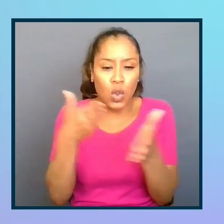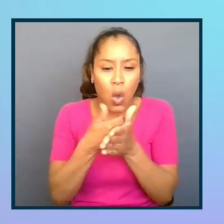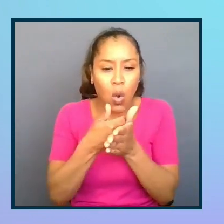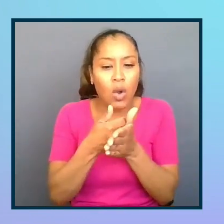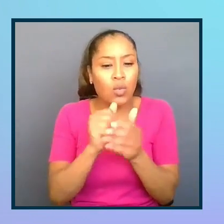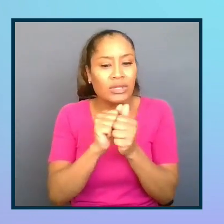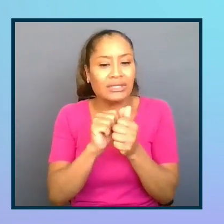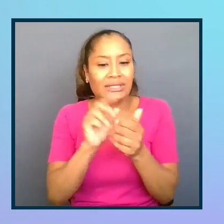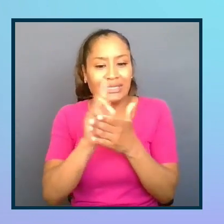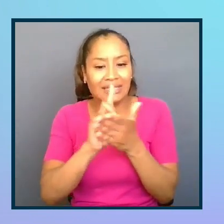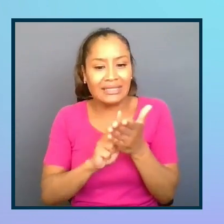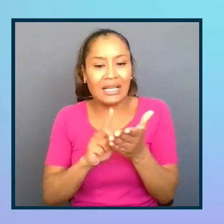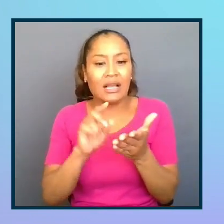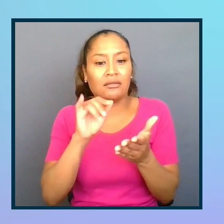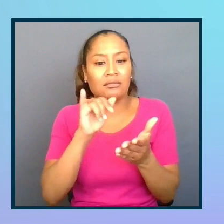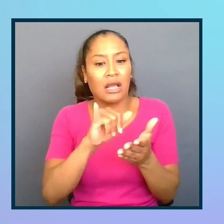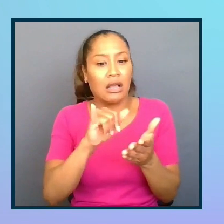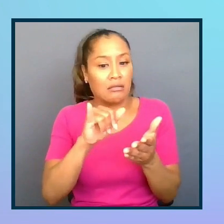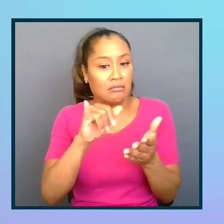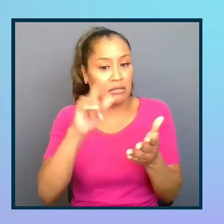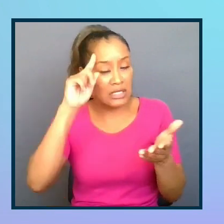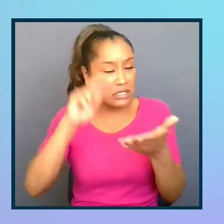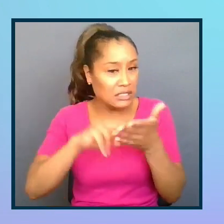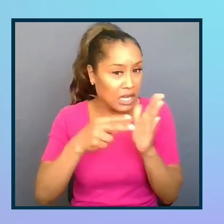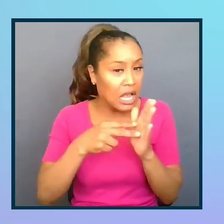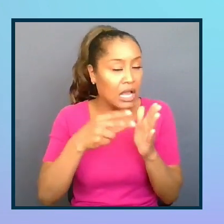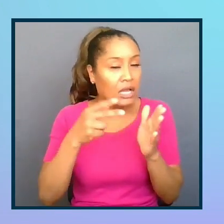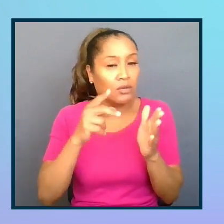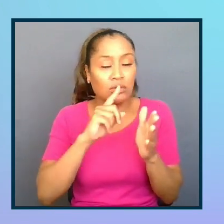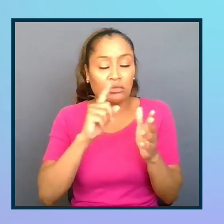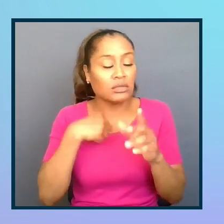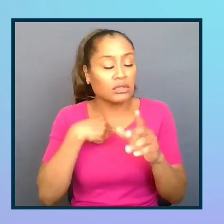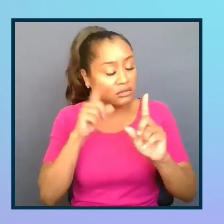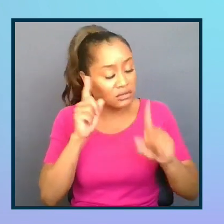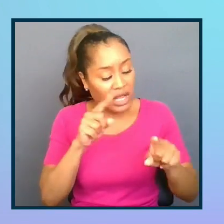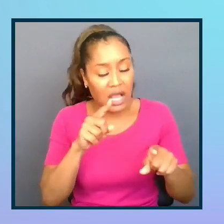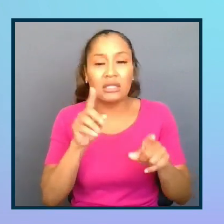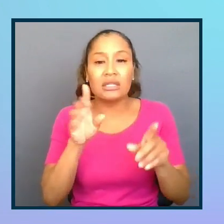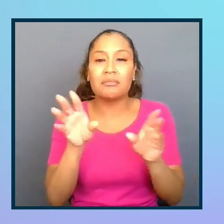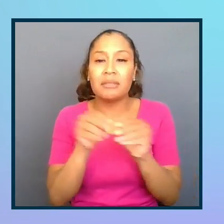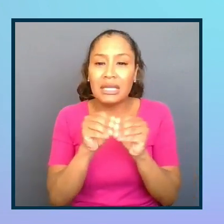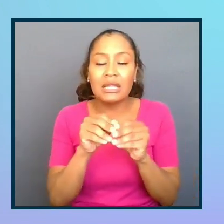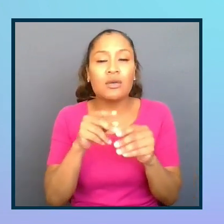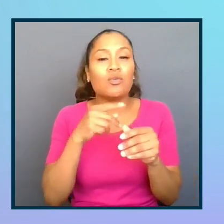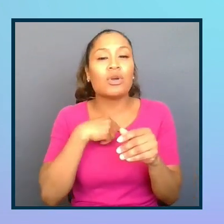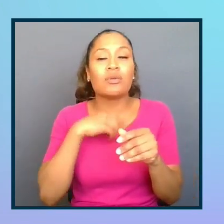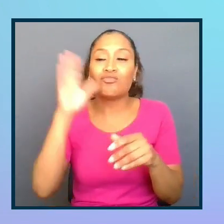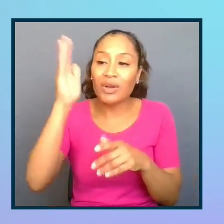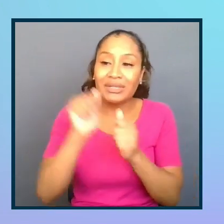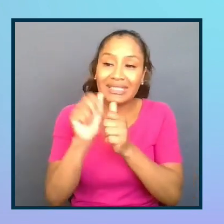So we attend similar meetings and we do presentations with the design team and we're always sort of looking